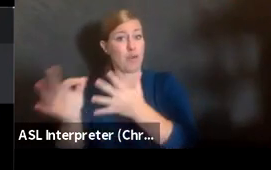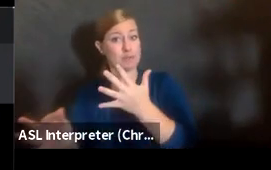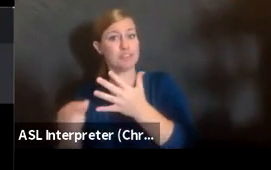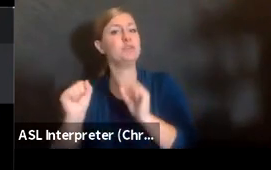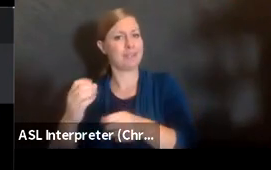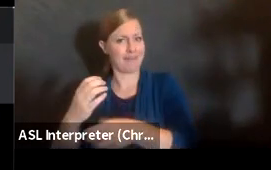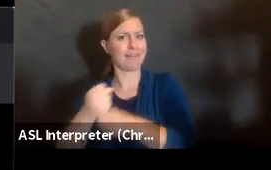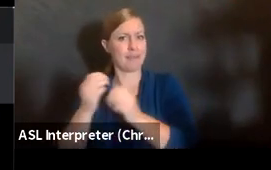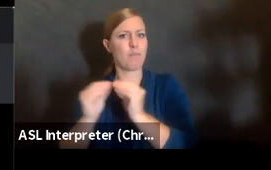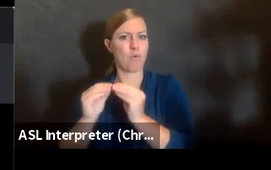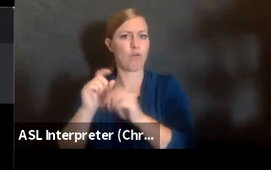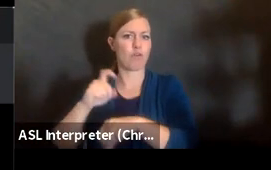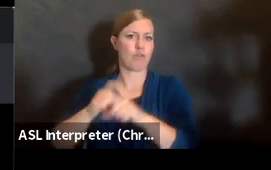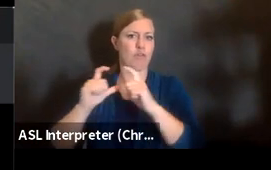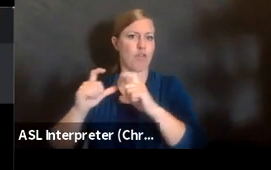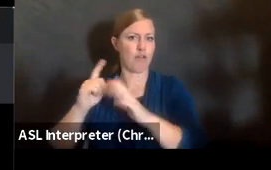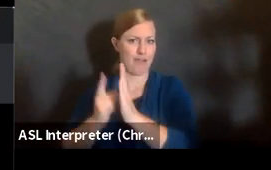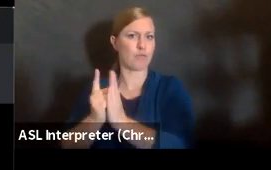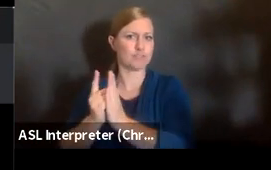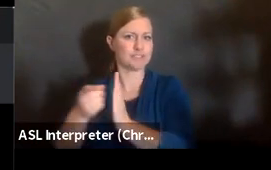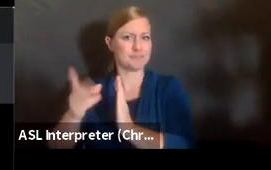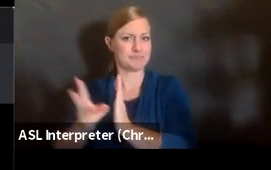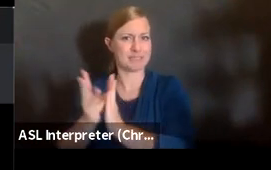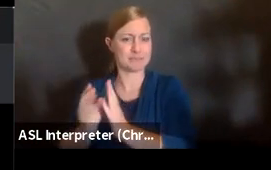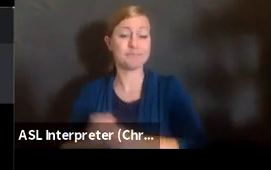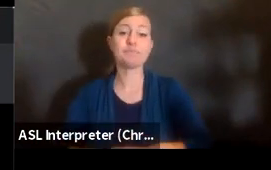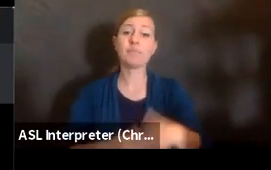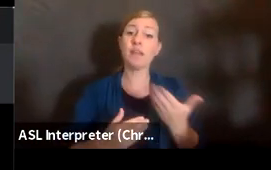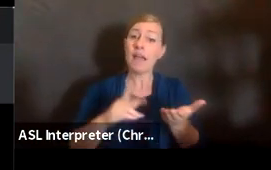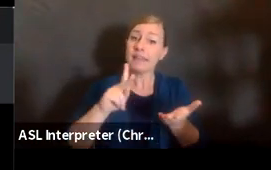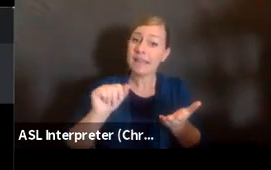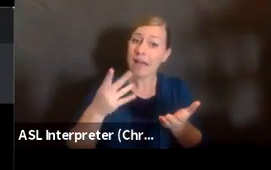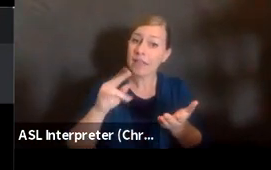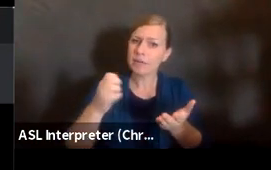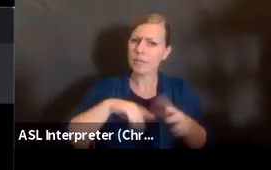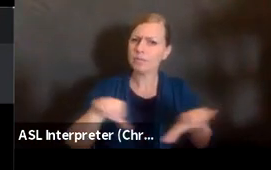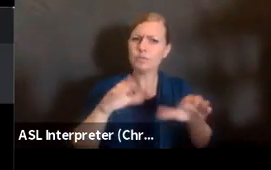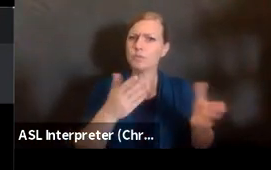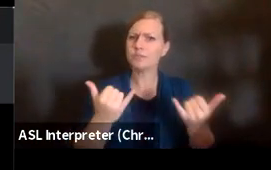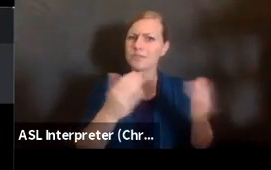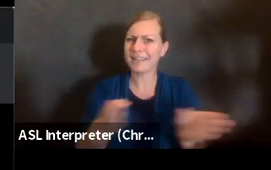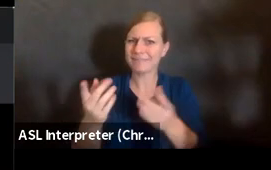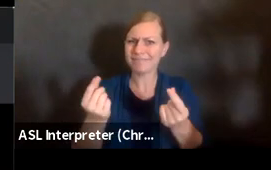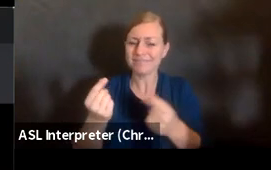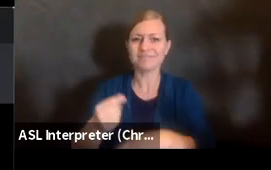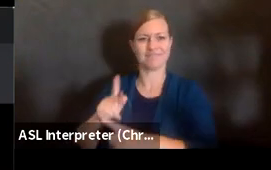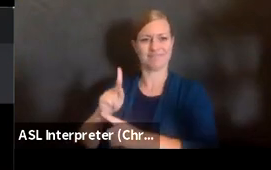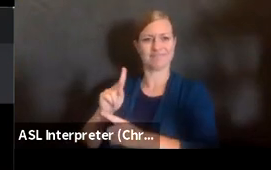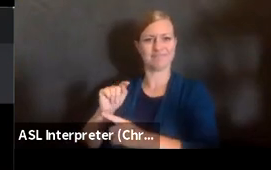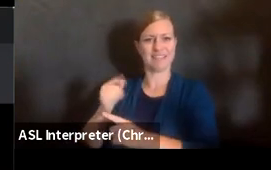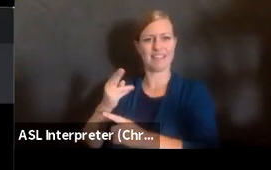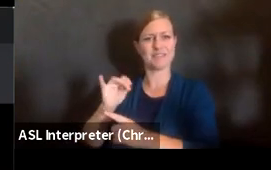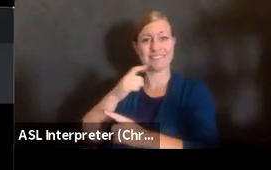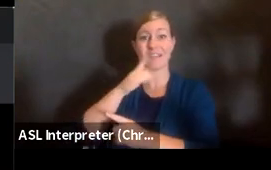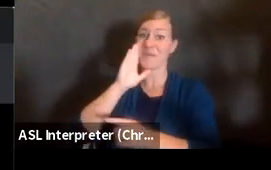Katherine Livick - ESD 112: Well, we're gonna have a lot of fun. We are going to look at the assessment and communication features in Google Classroom.